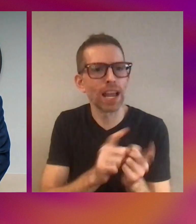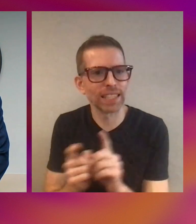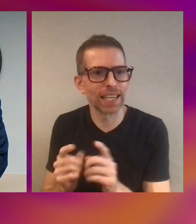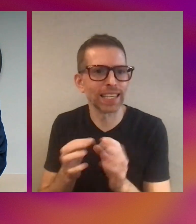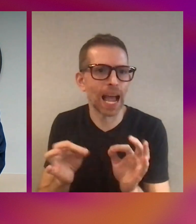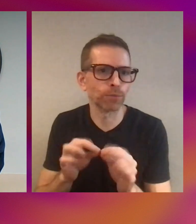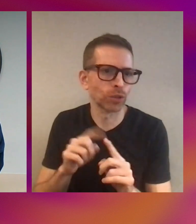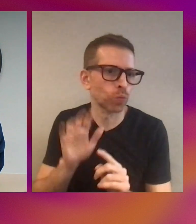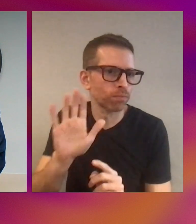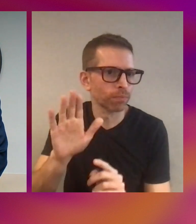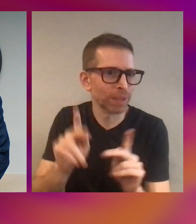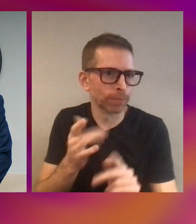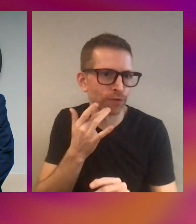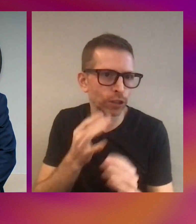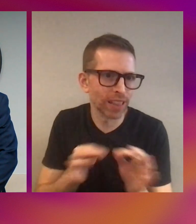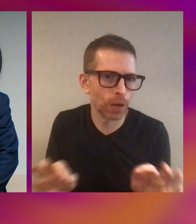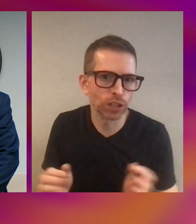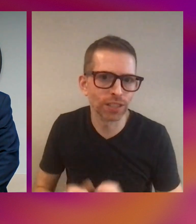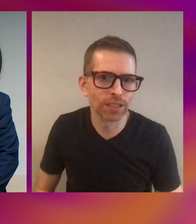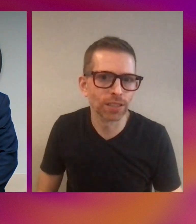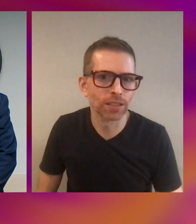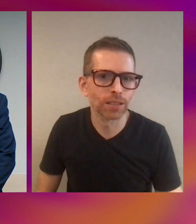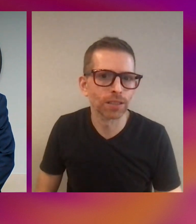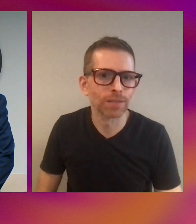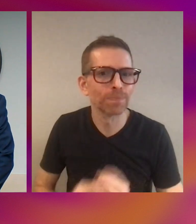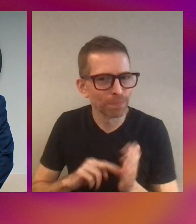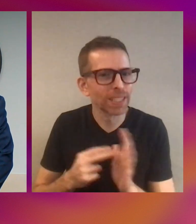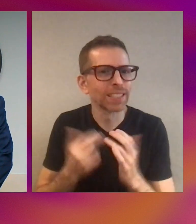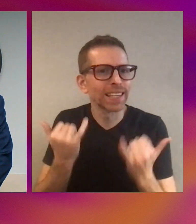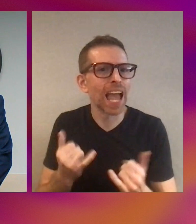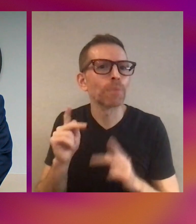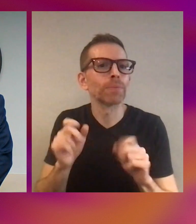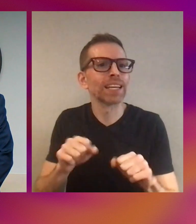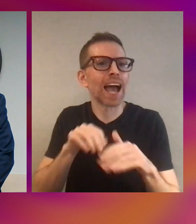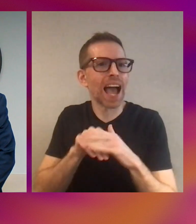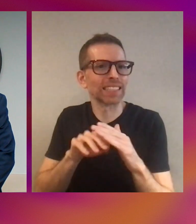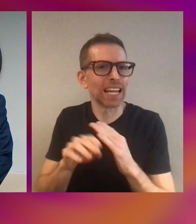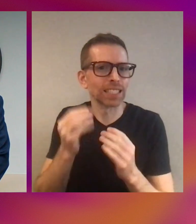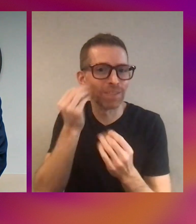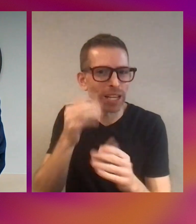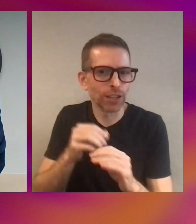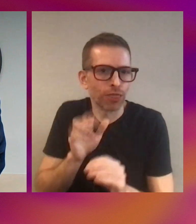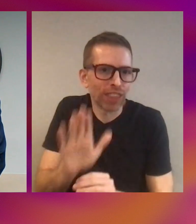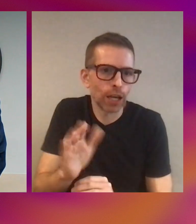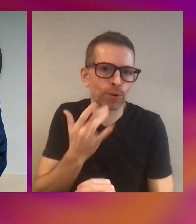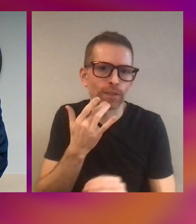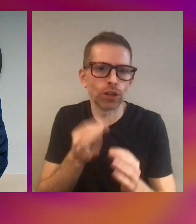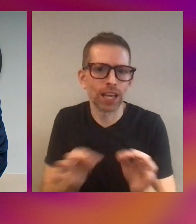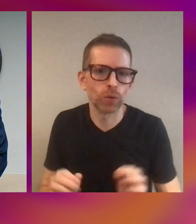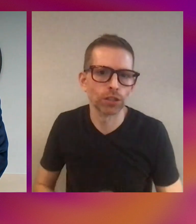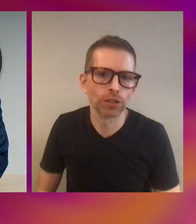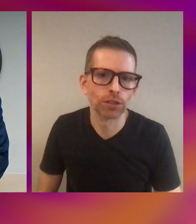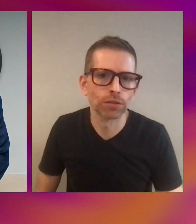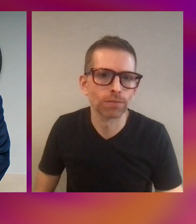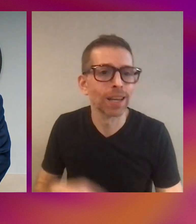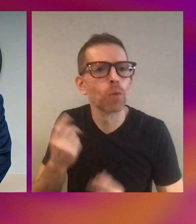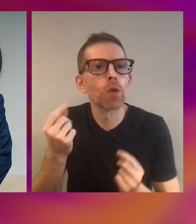to include live translation, which allows users to access caption translated into their preferred language,